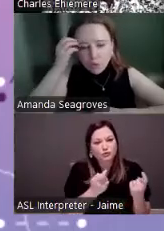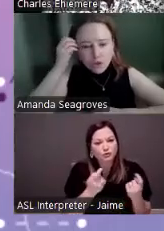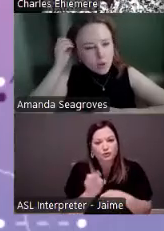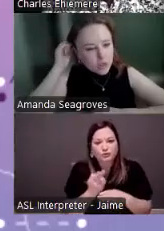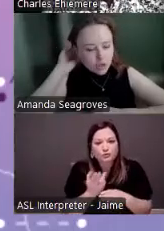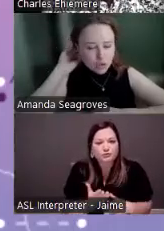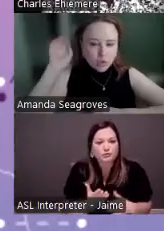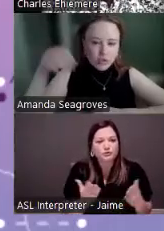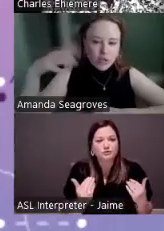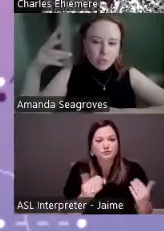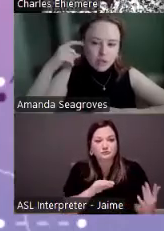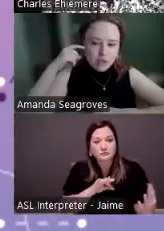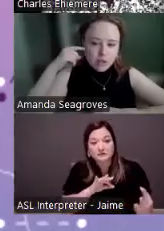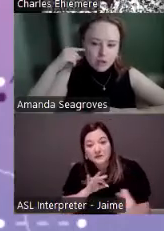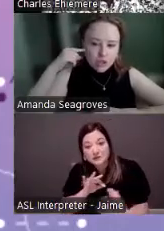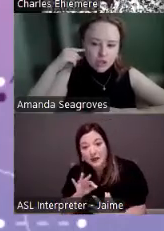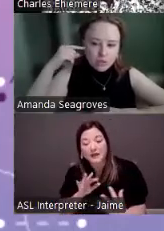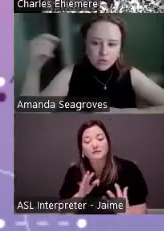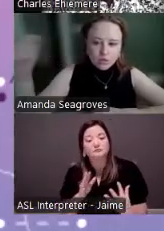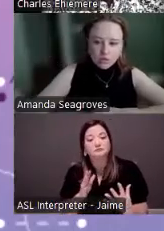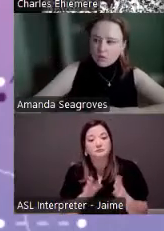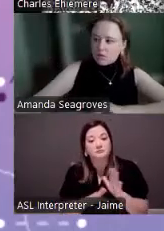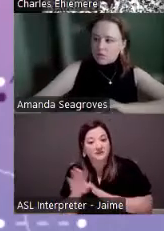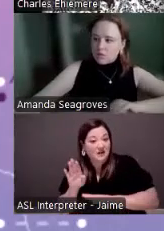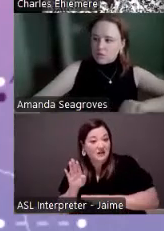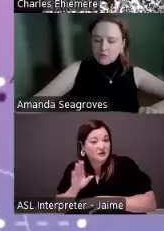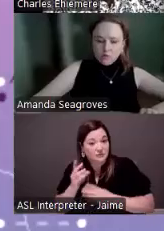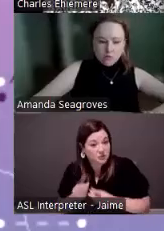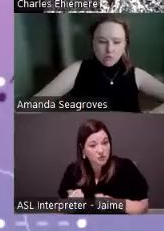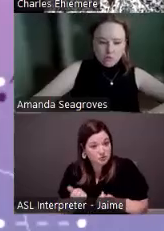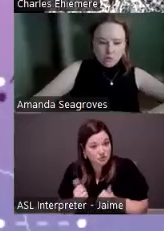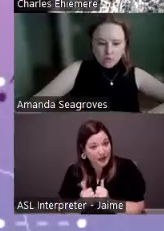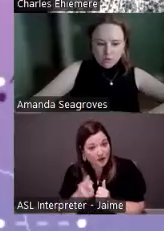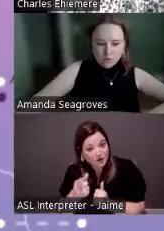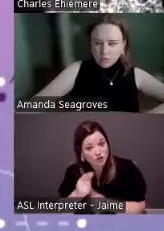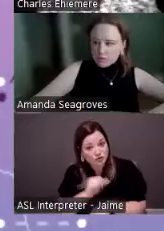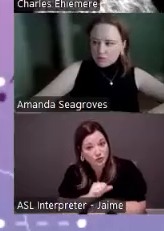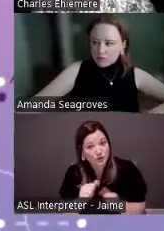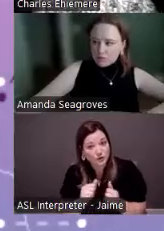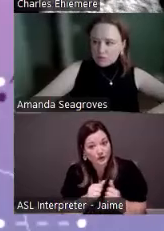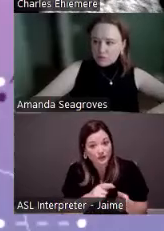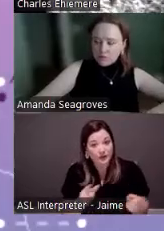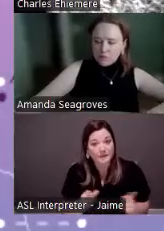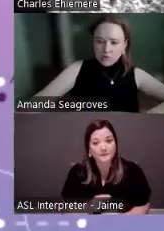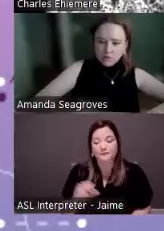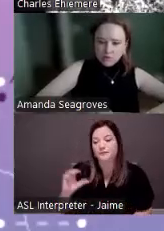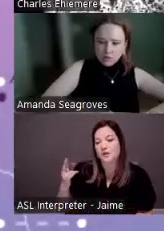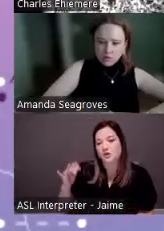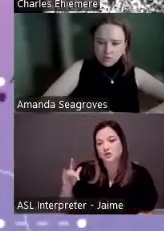with you as you were developing the solution? OK, maybe perhaps because I have--